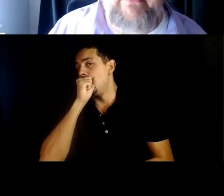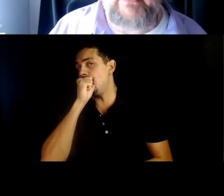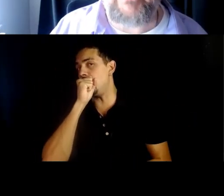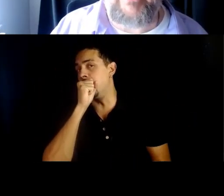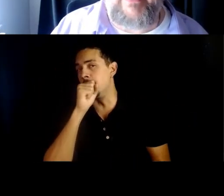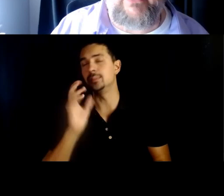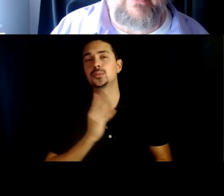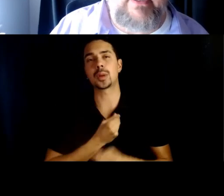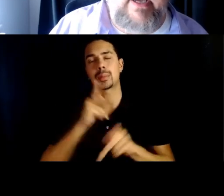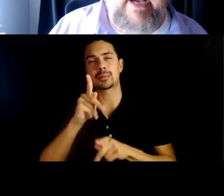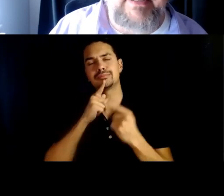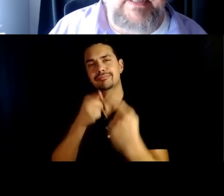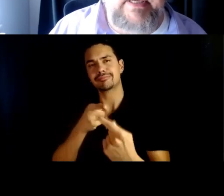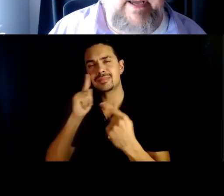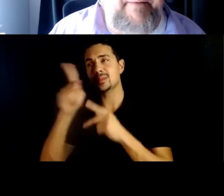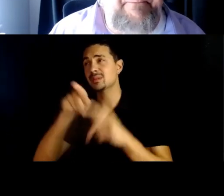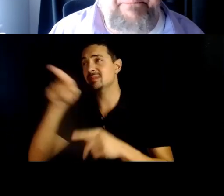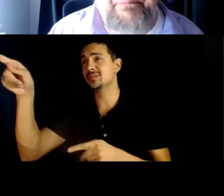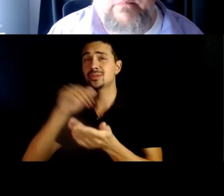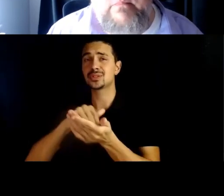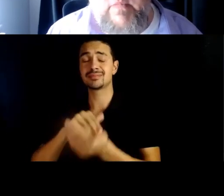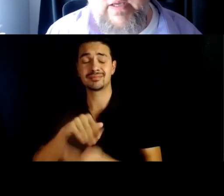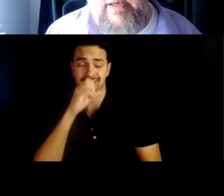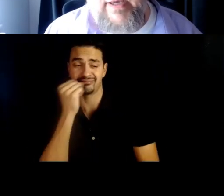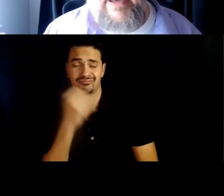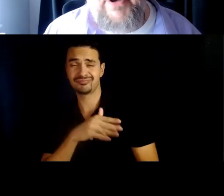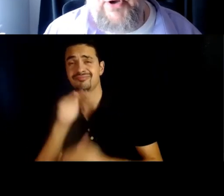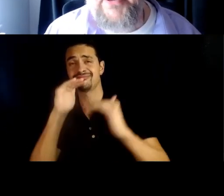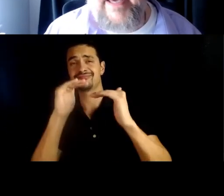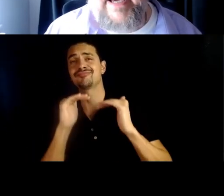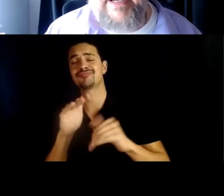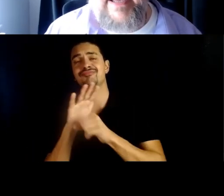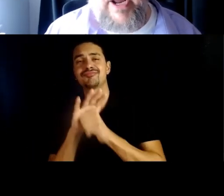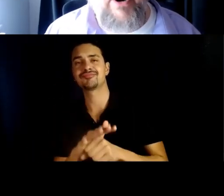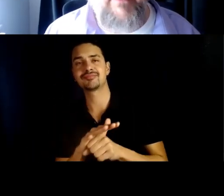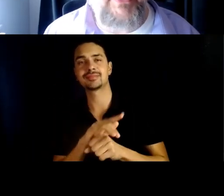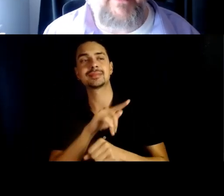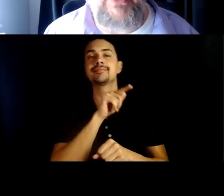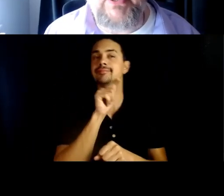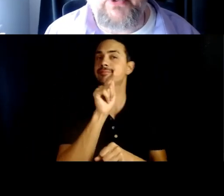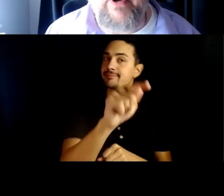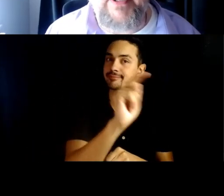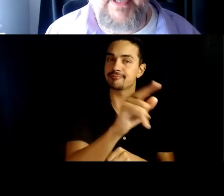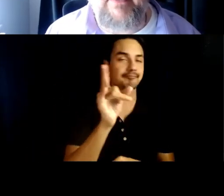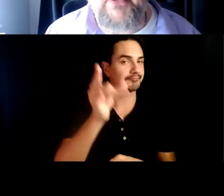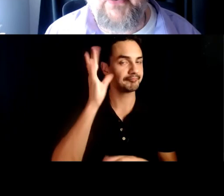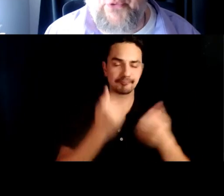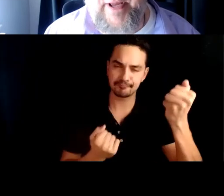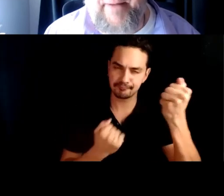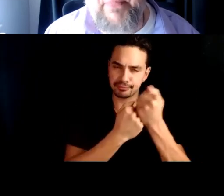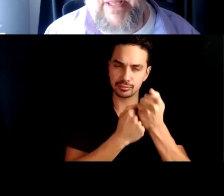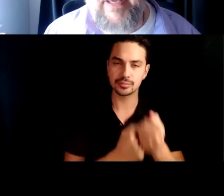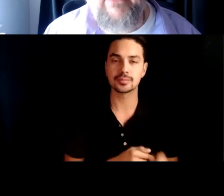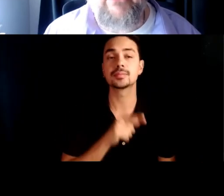more difficult than now accessing care. Note that Harry Benjamin used the word gender dysphoria